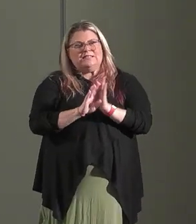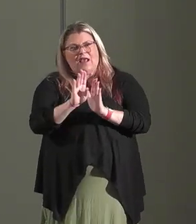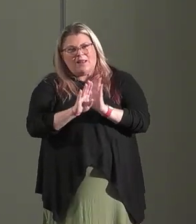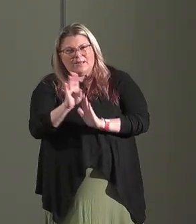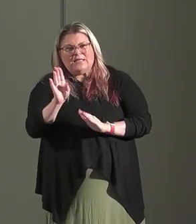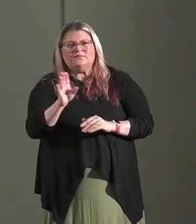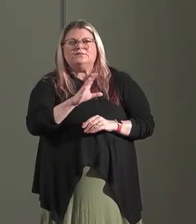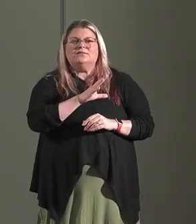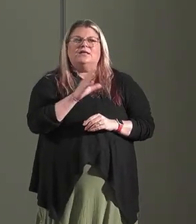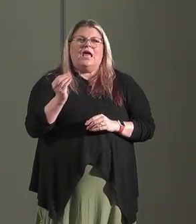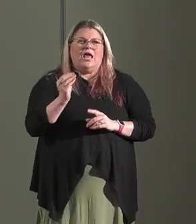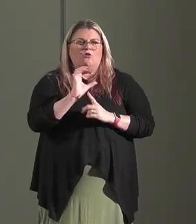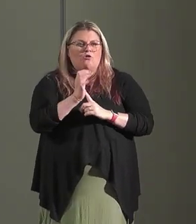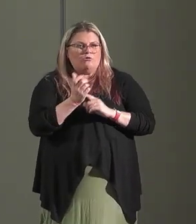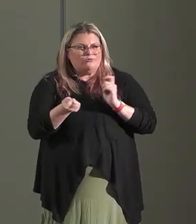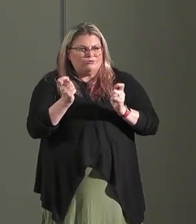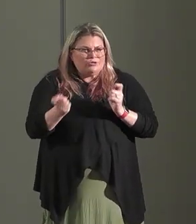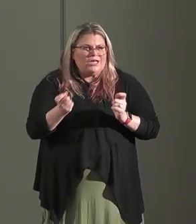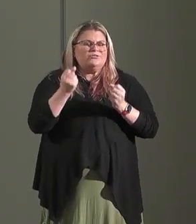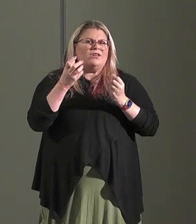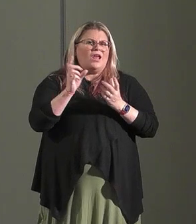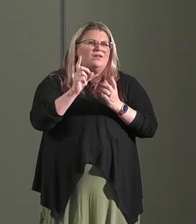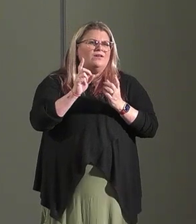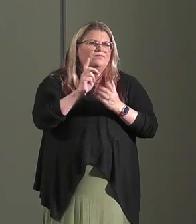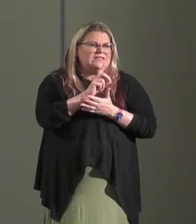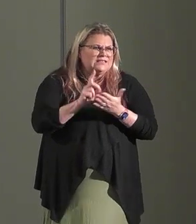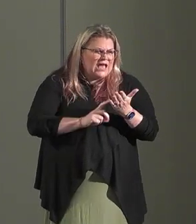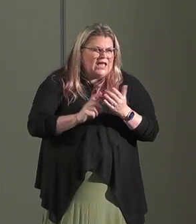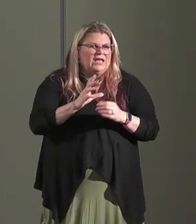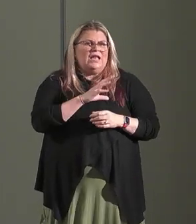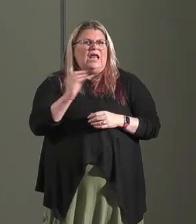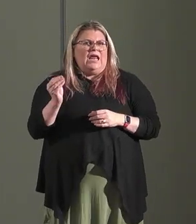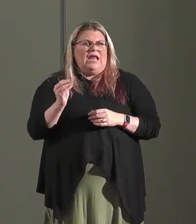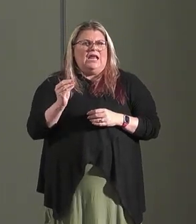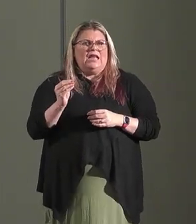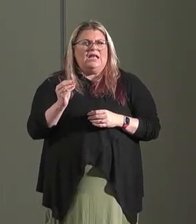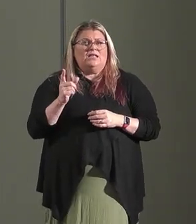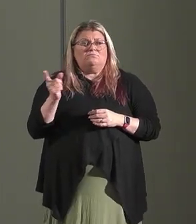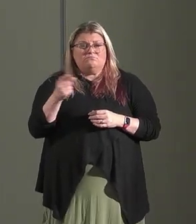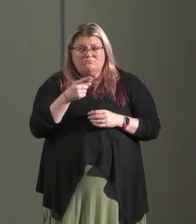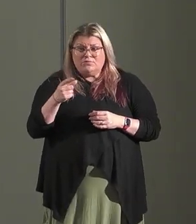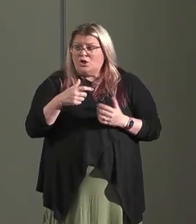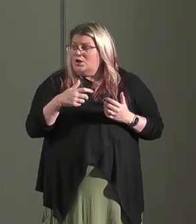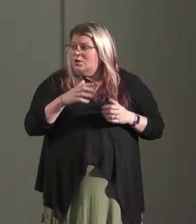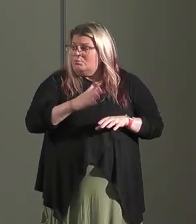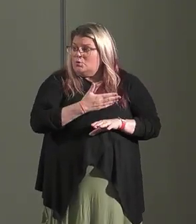cultural change, a lot of design thinking. And I'm also a musician. You see weird pictures of the big